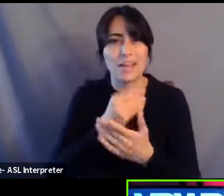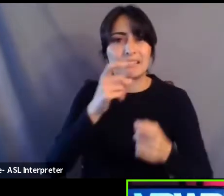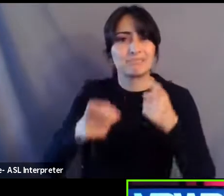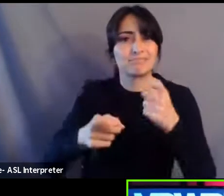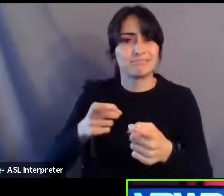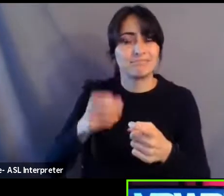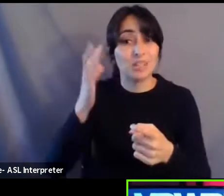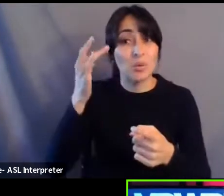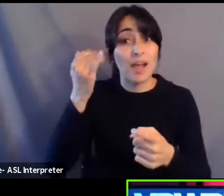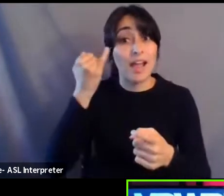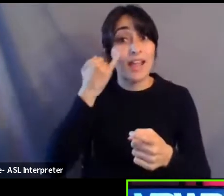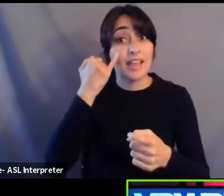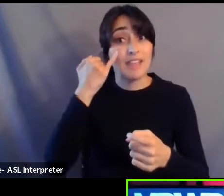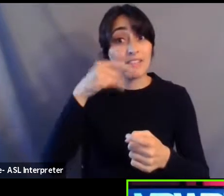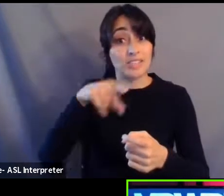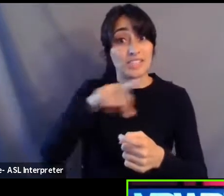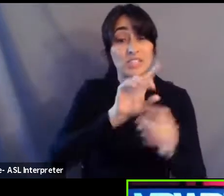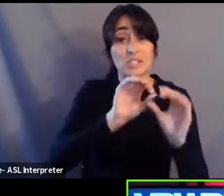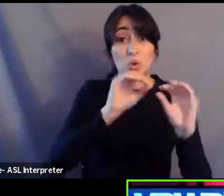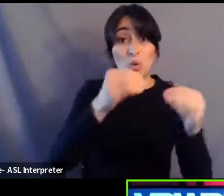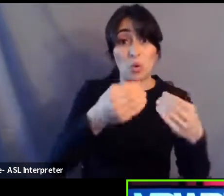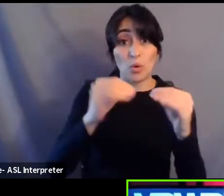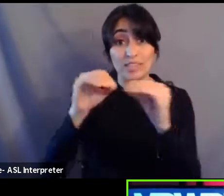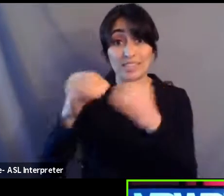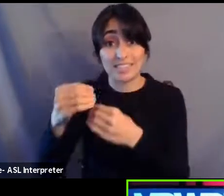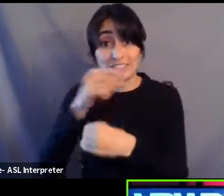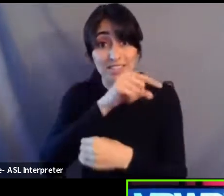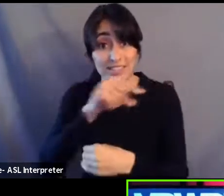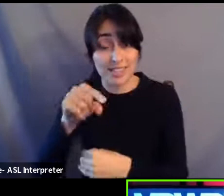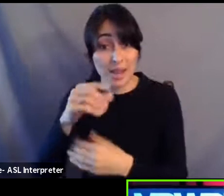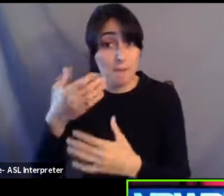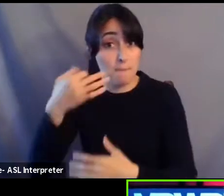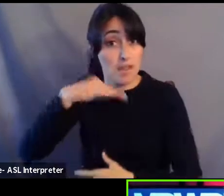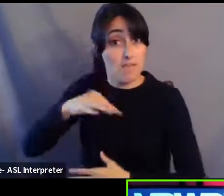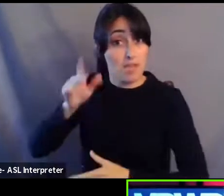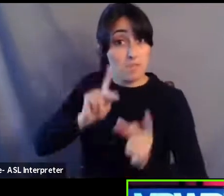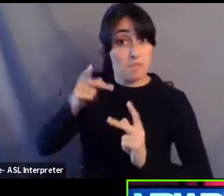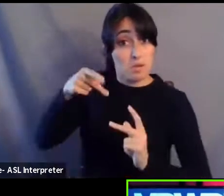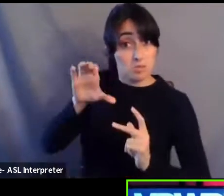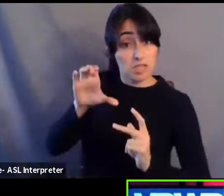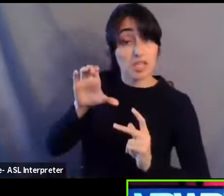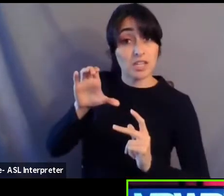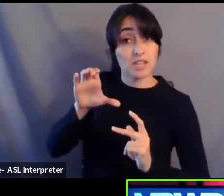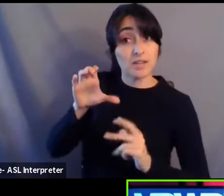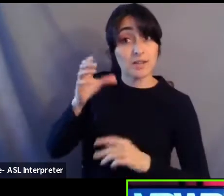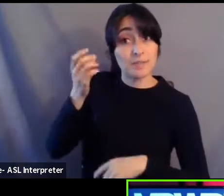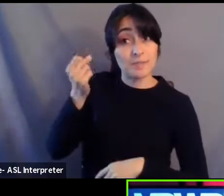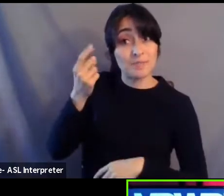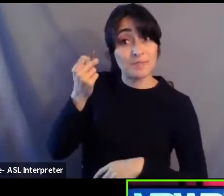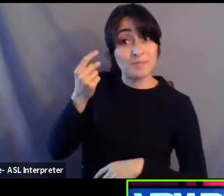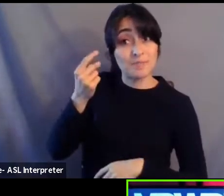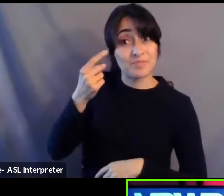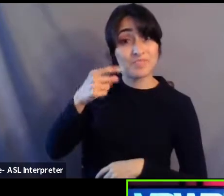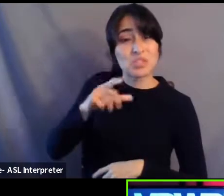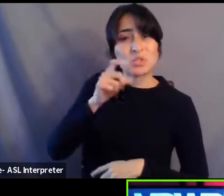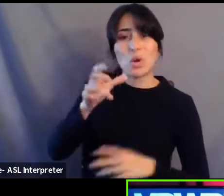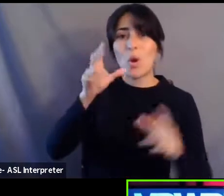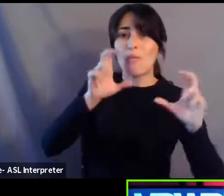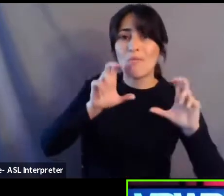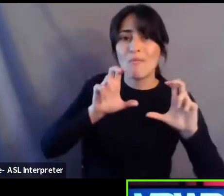that benefit people of color but you don't invest in them getting out of those situations